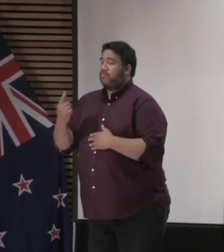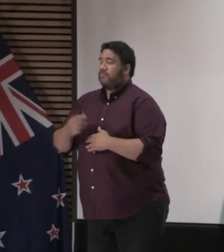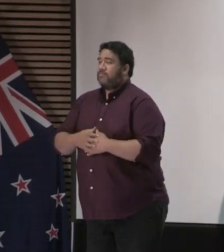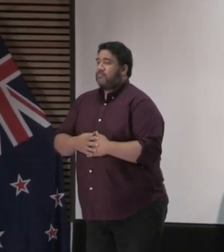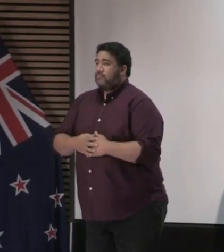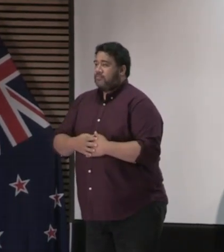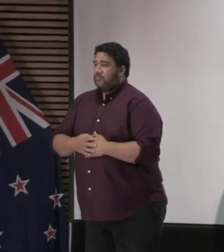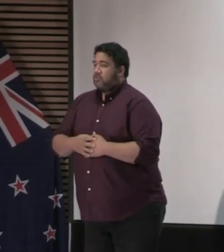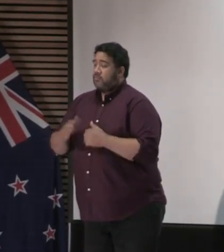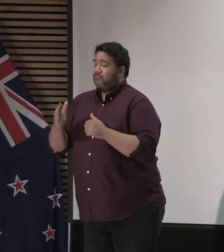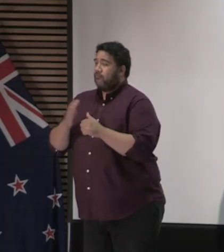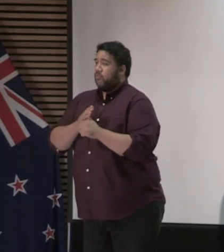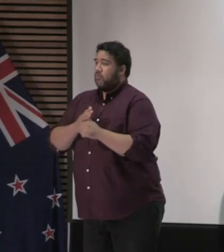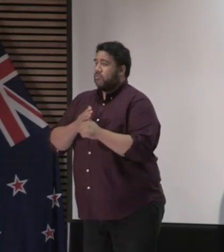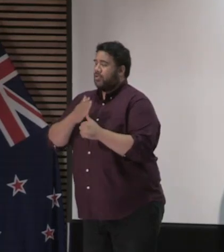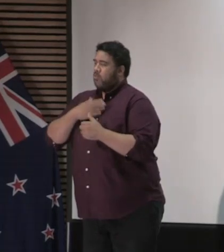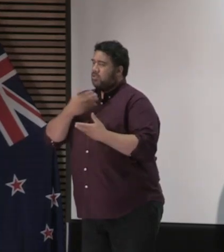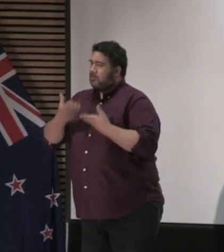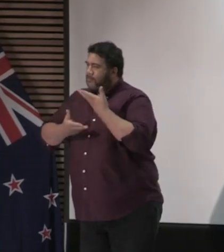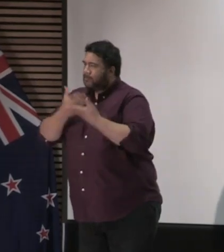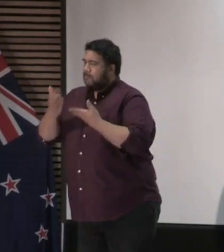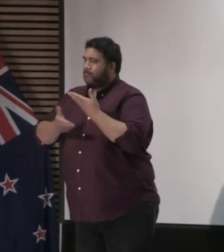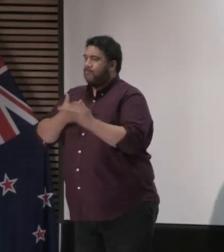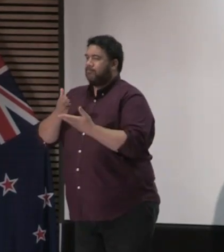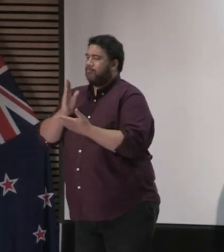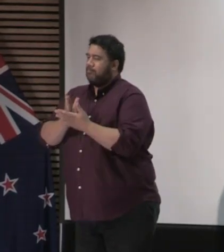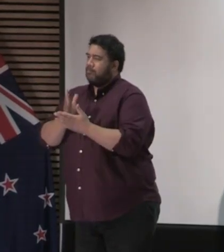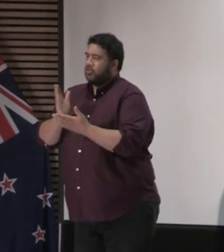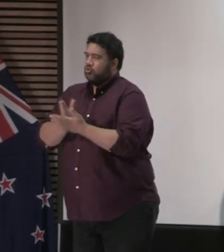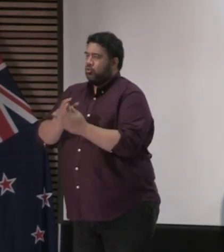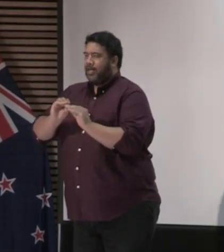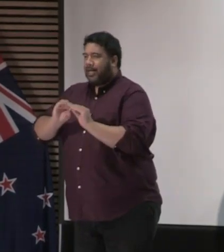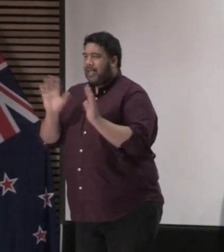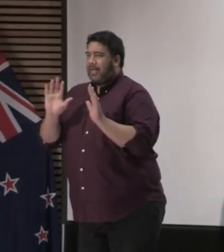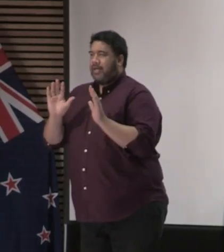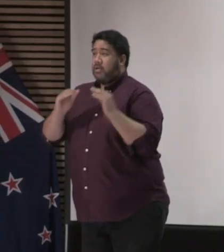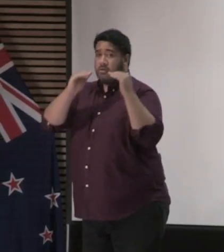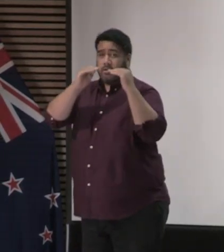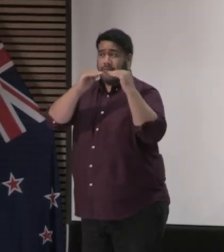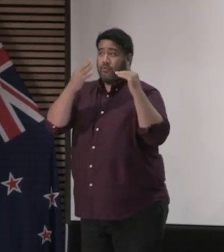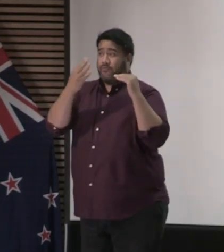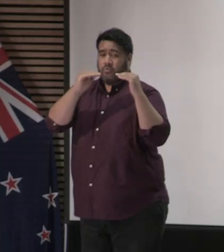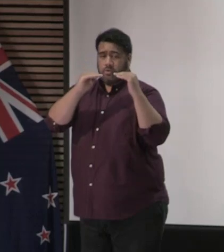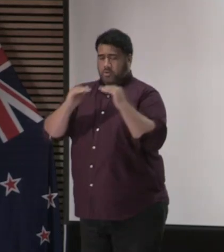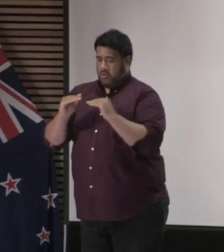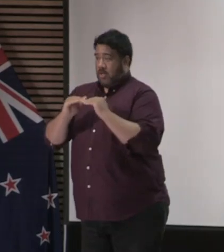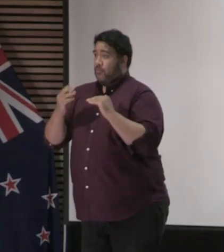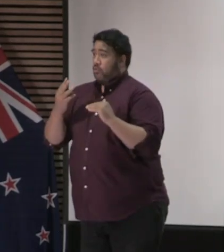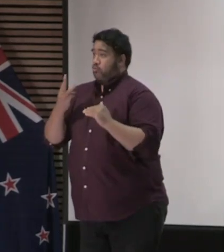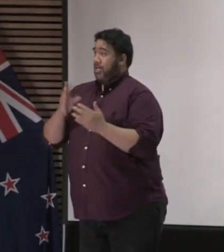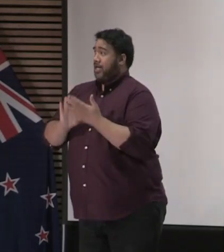good afternoon. Welcome, everyone, to Day 1 of Alert Level 3. I want to begin by stressing